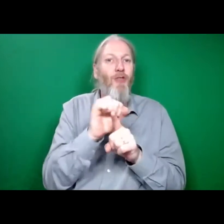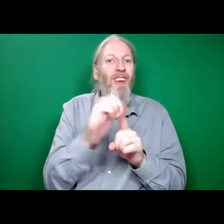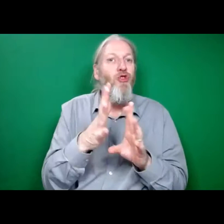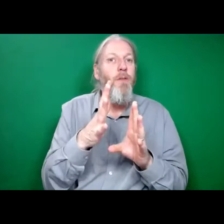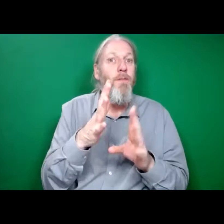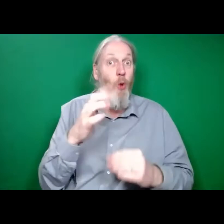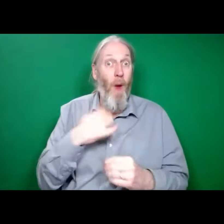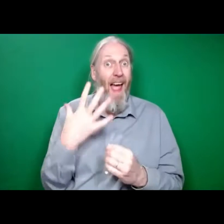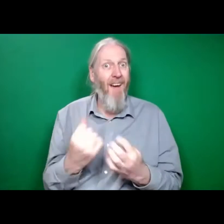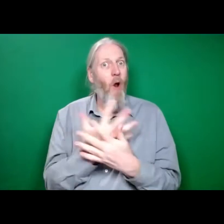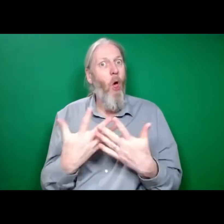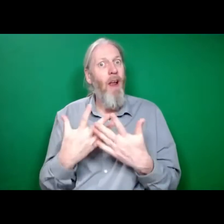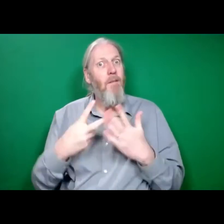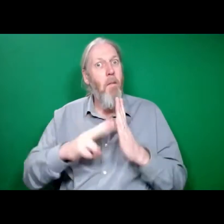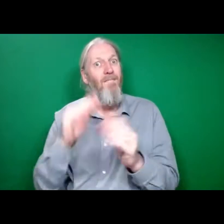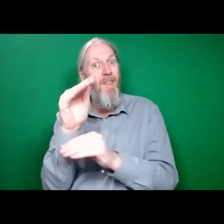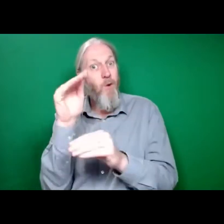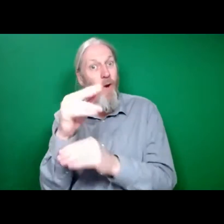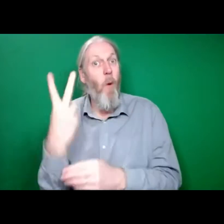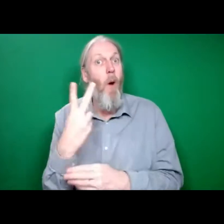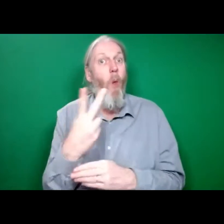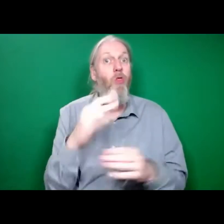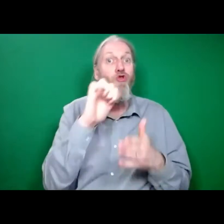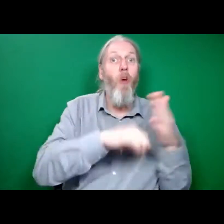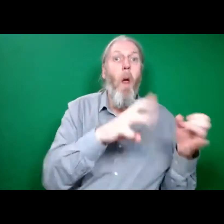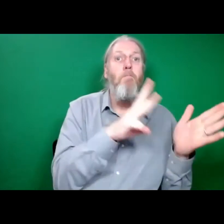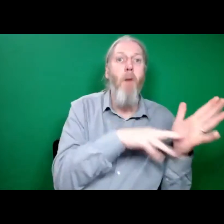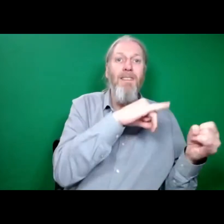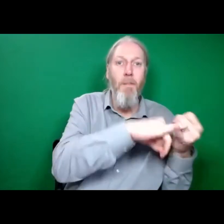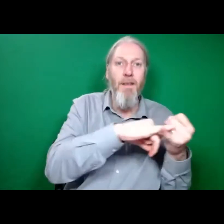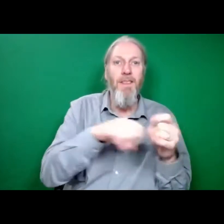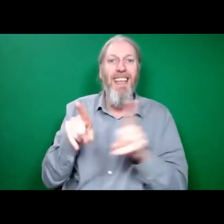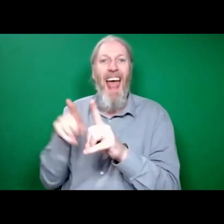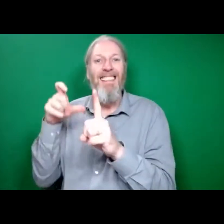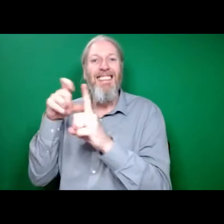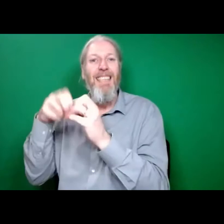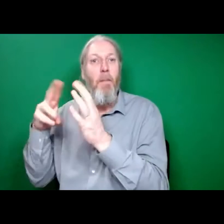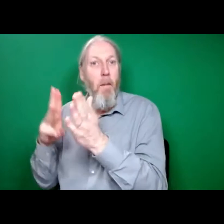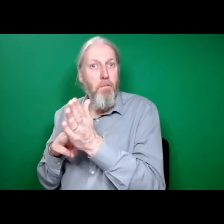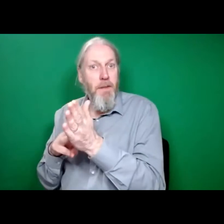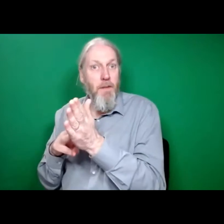able to get through. We want to make sure we answer the ones that are really